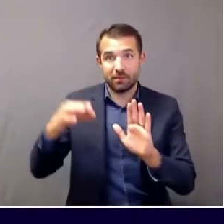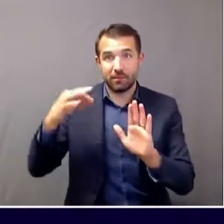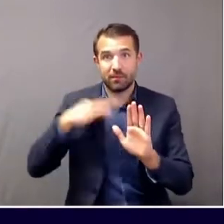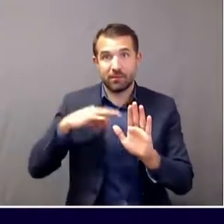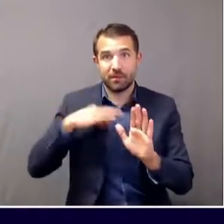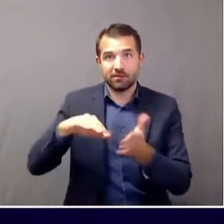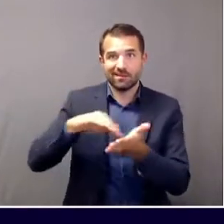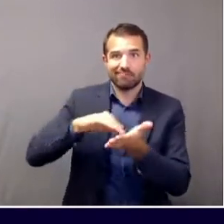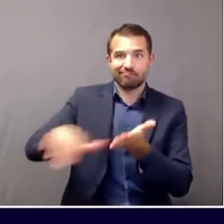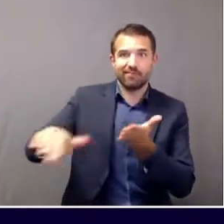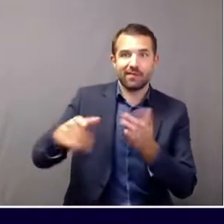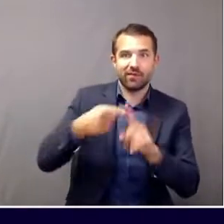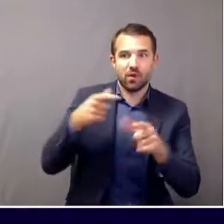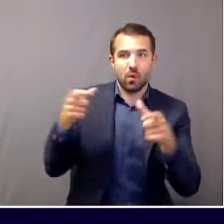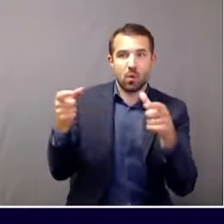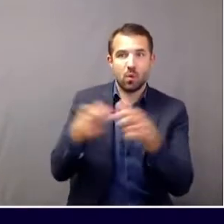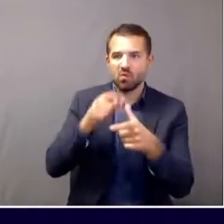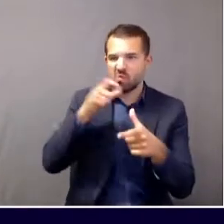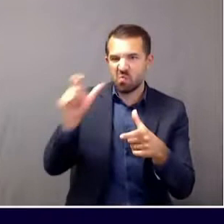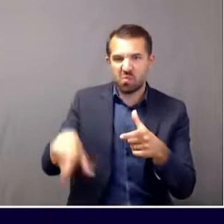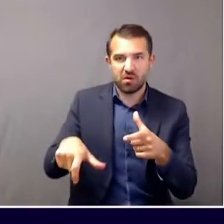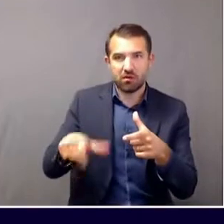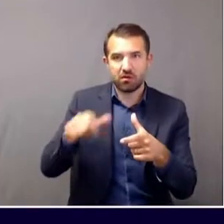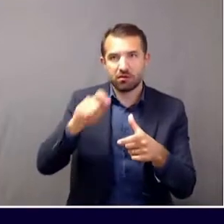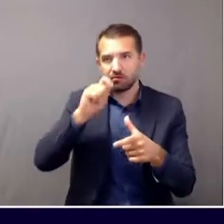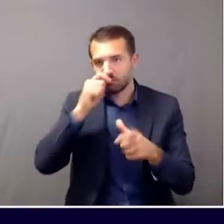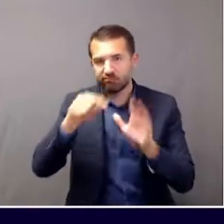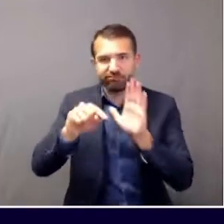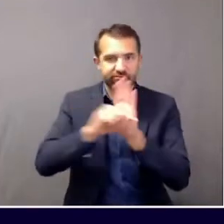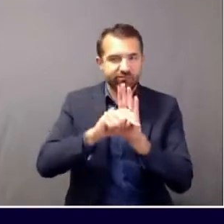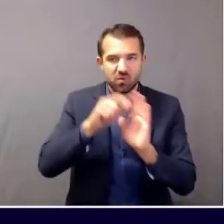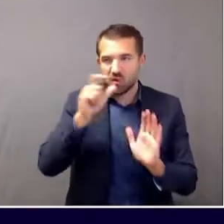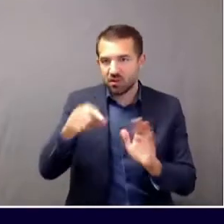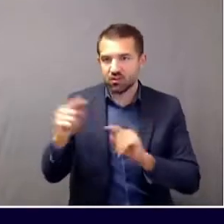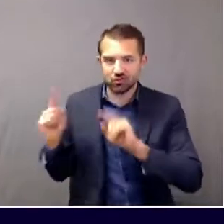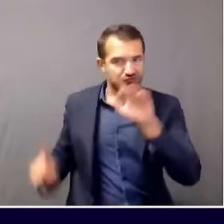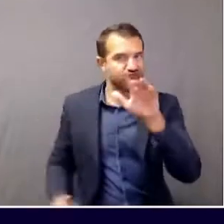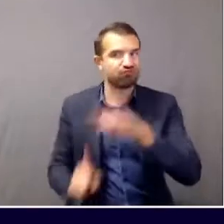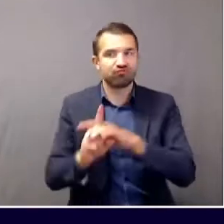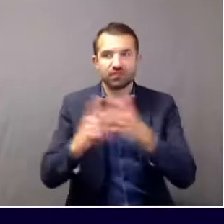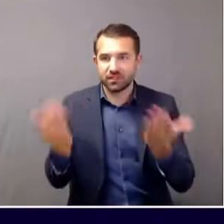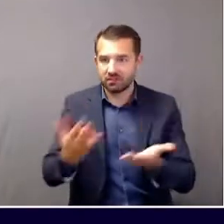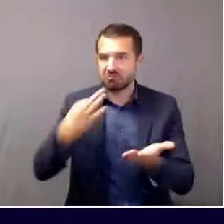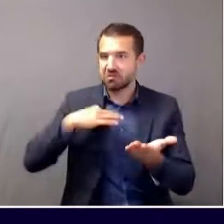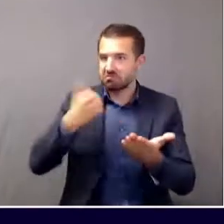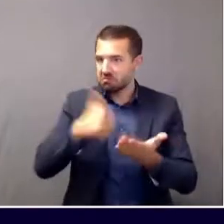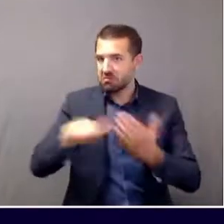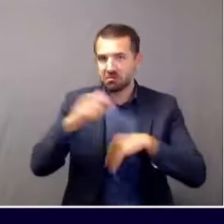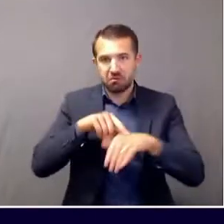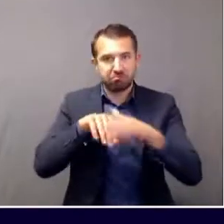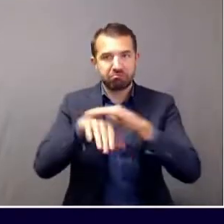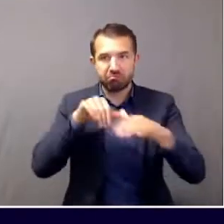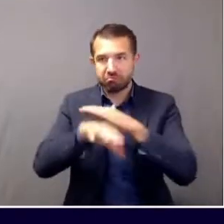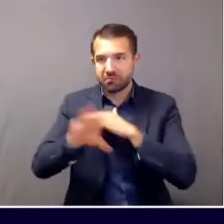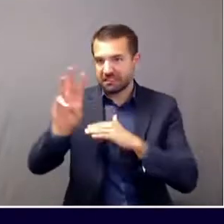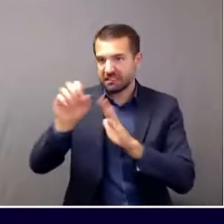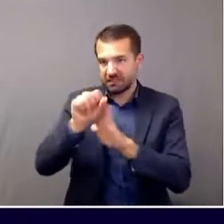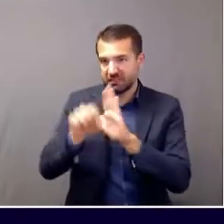test or according quarantine